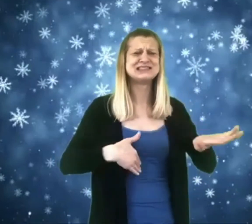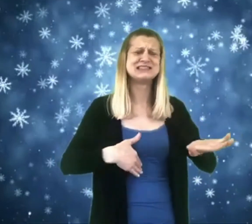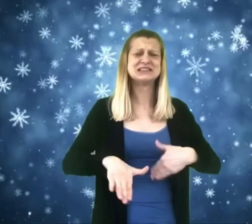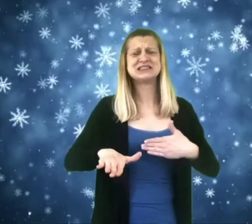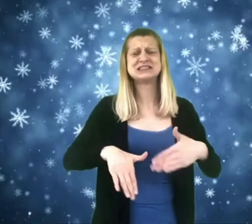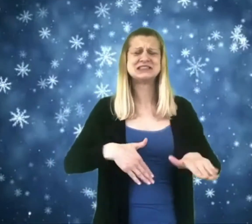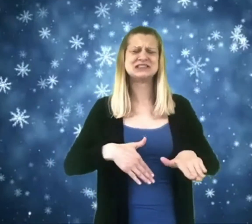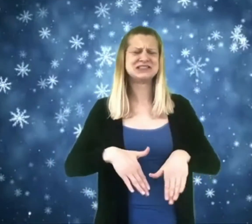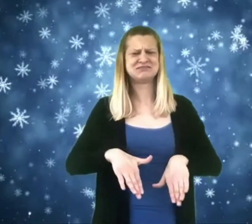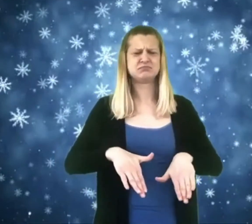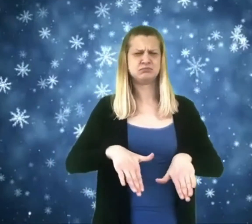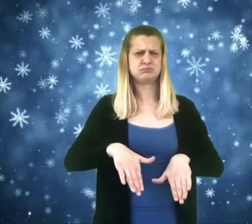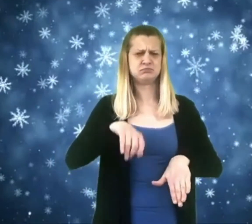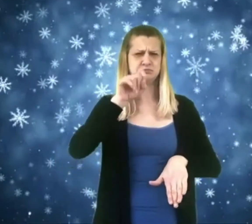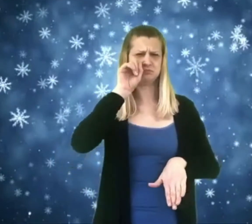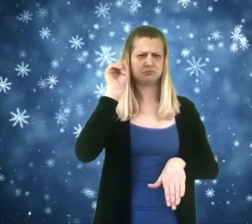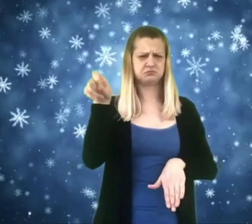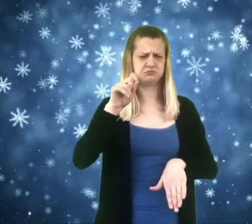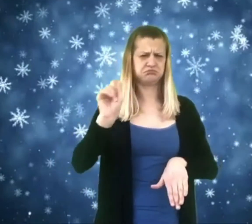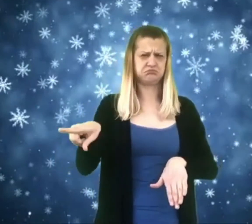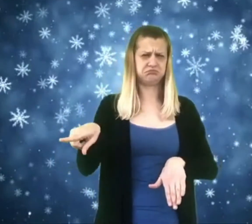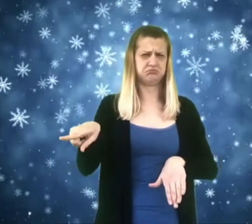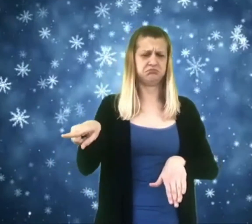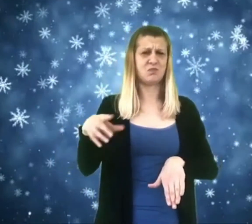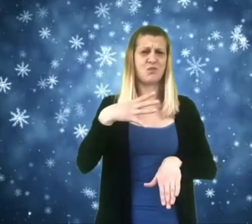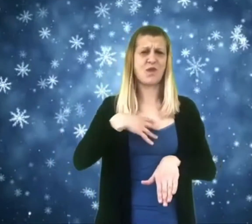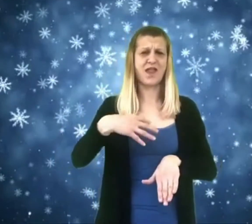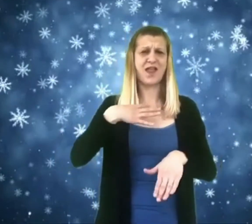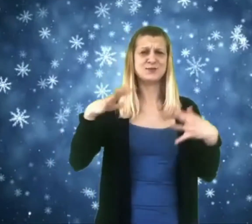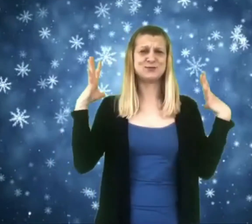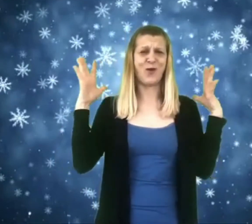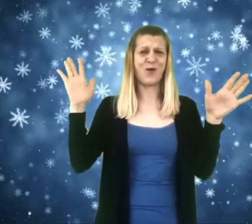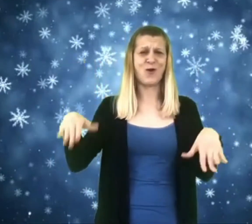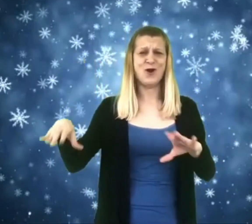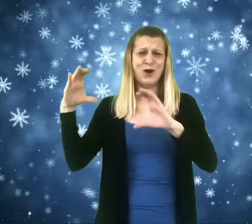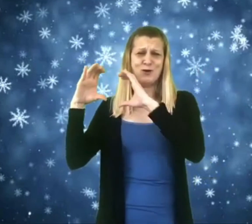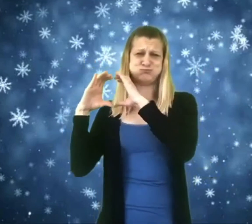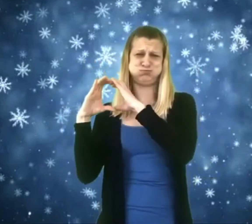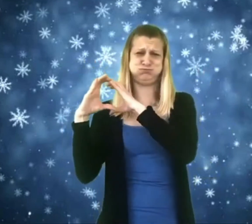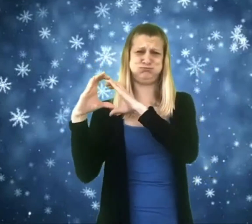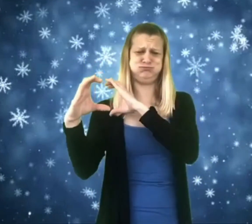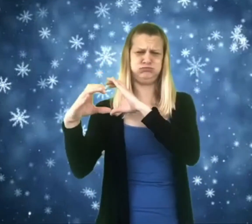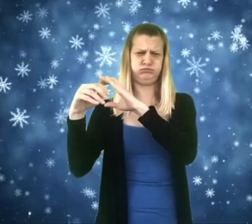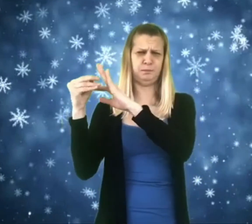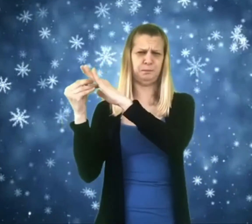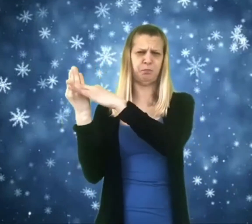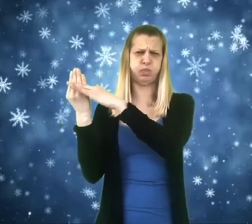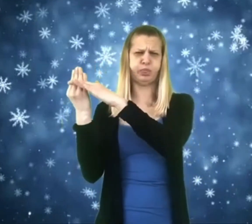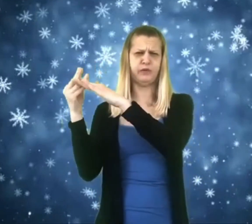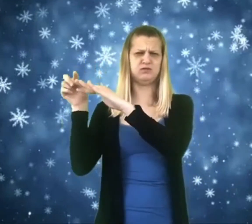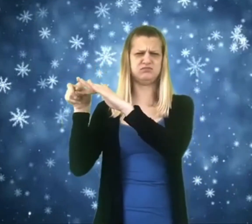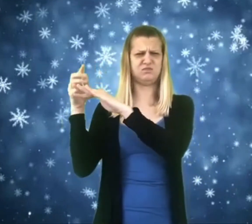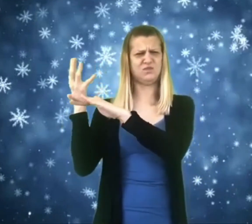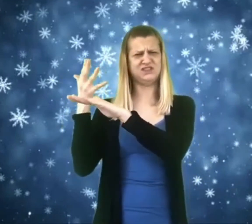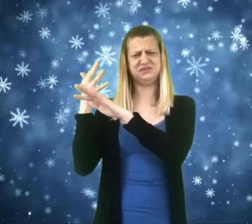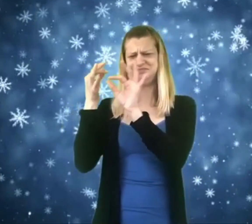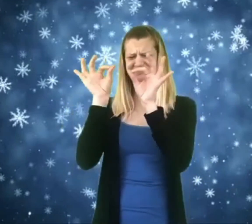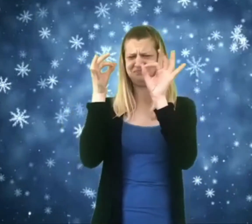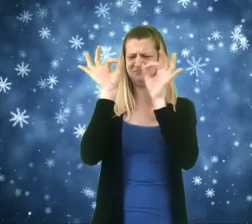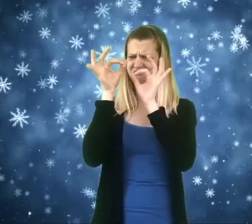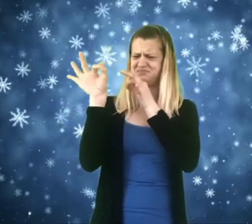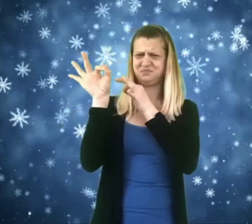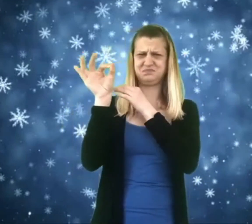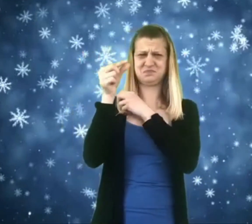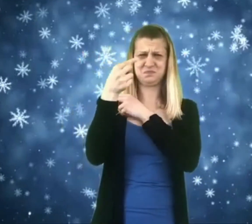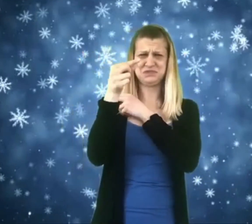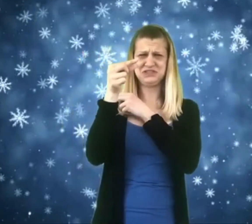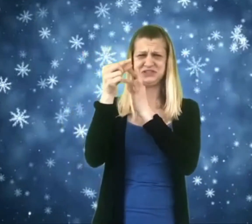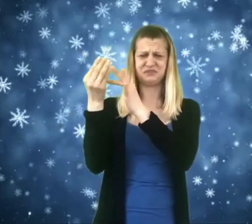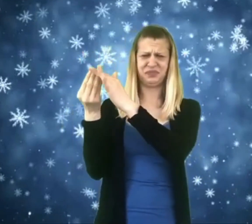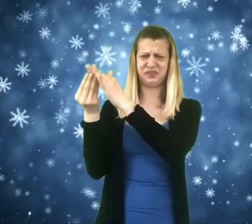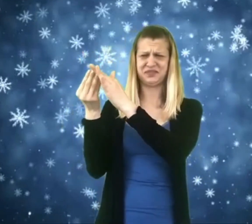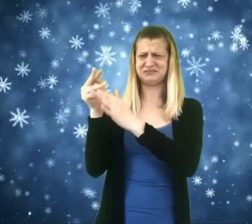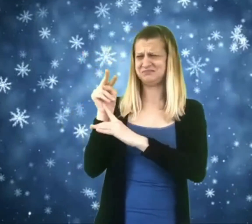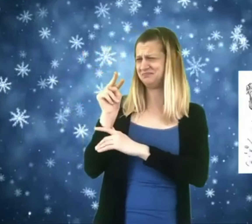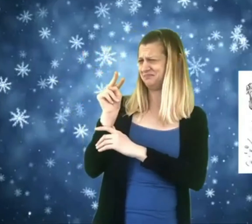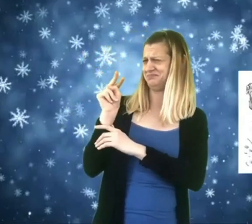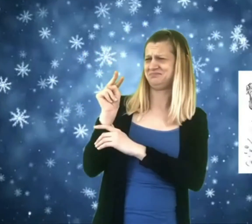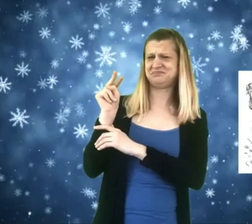his eye was caught suddenly by something green lying in the gutter, in the snow.